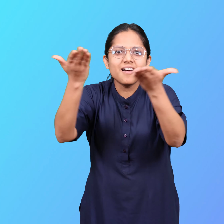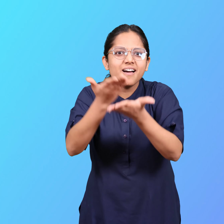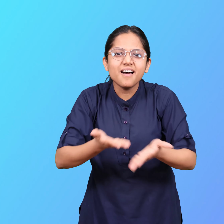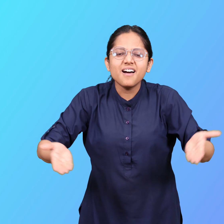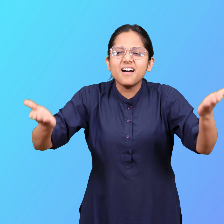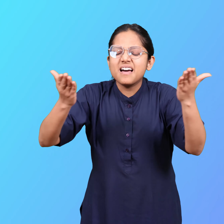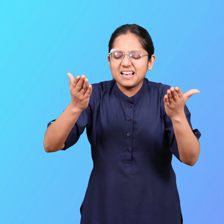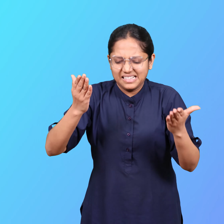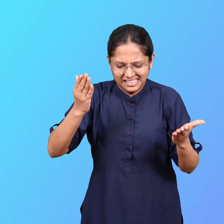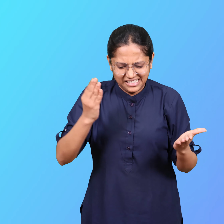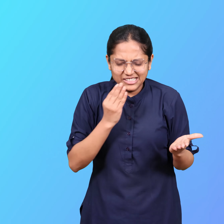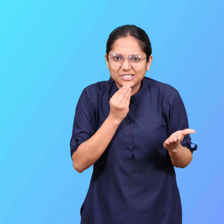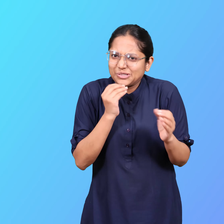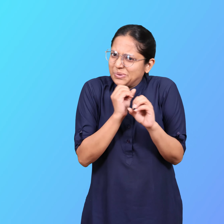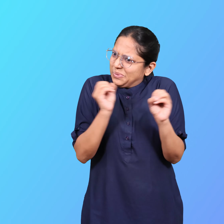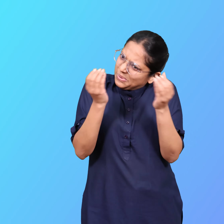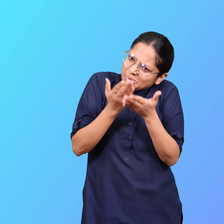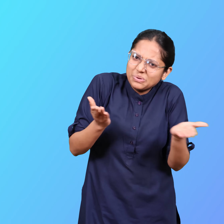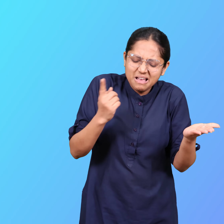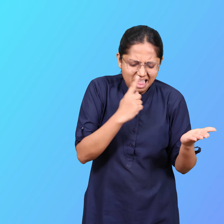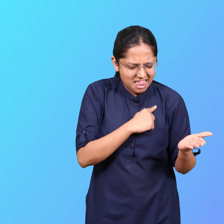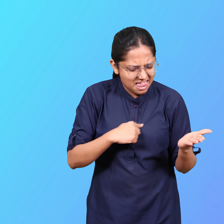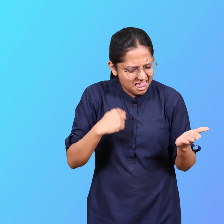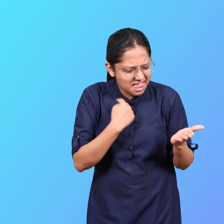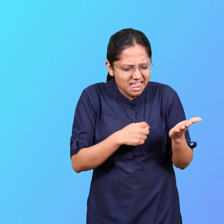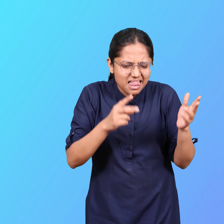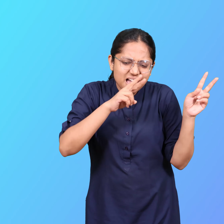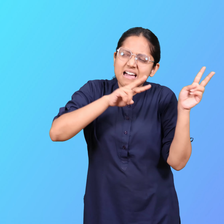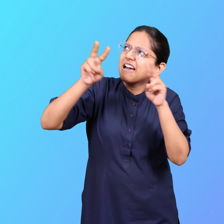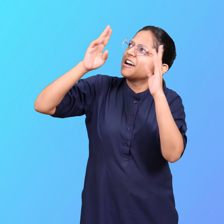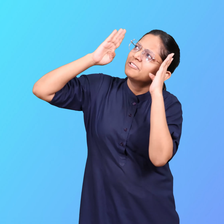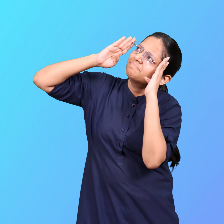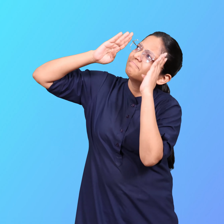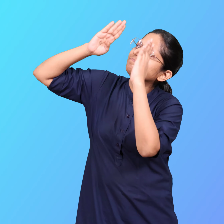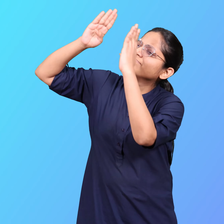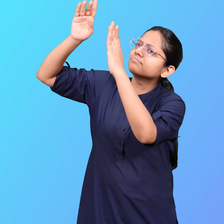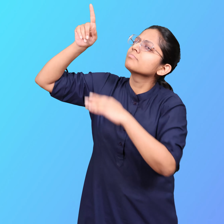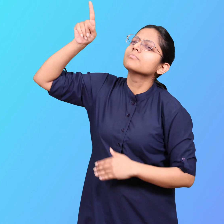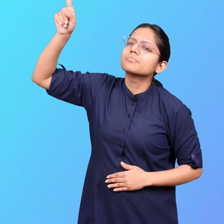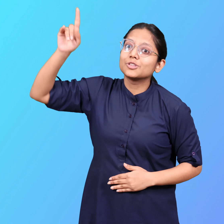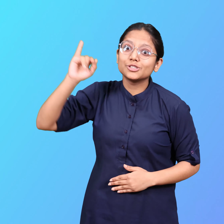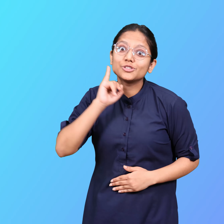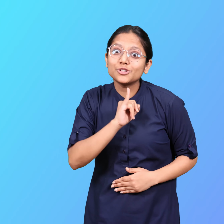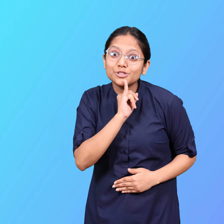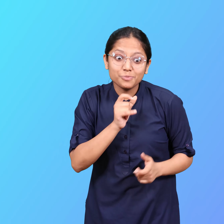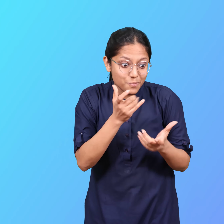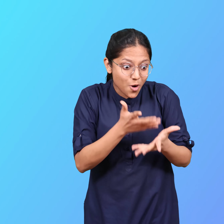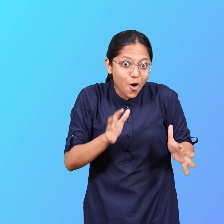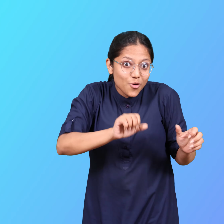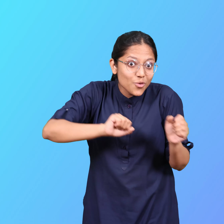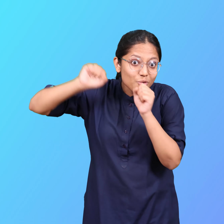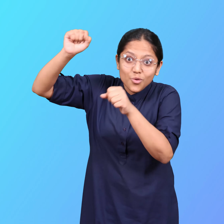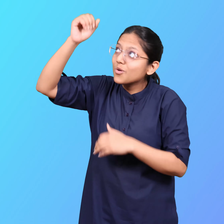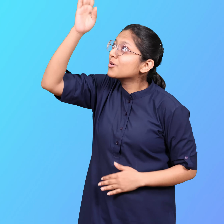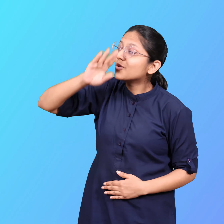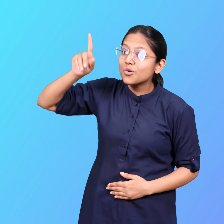Other people washed themselves and made themselves pure from the unclean things of the people living in that country.